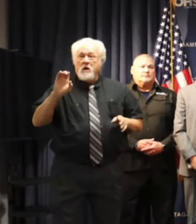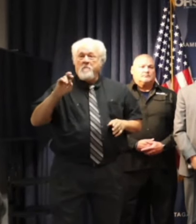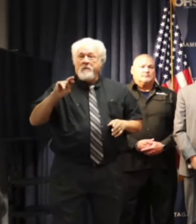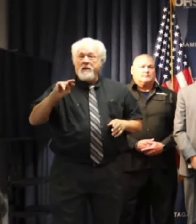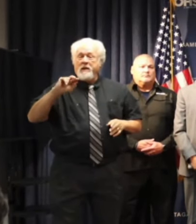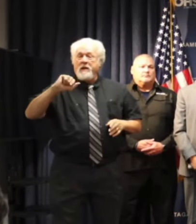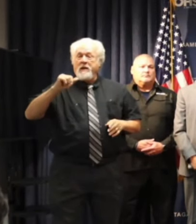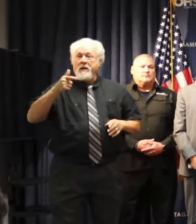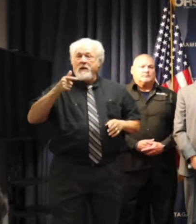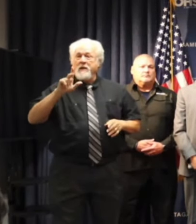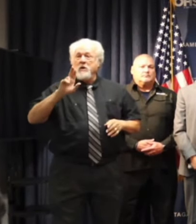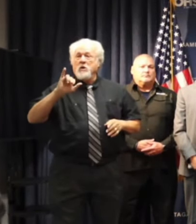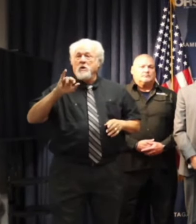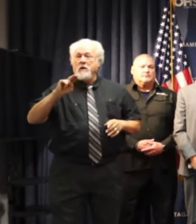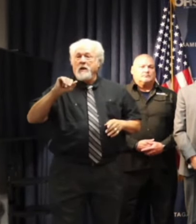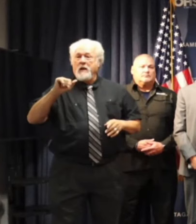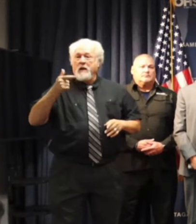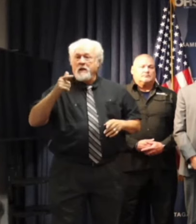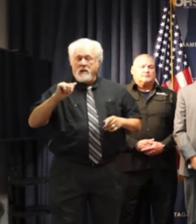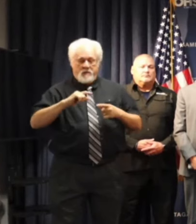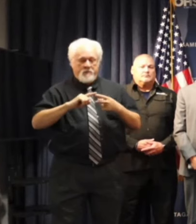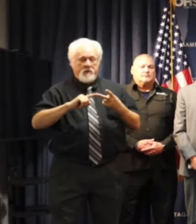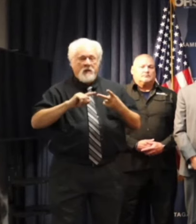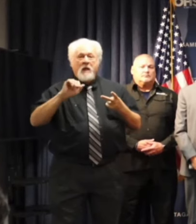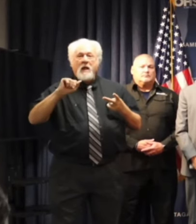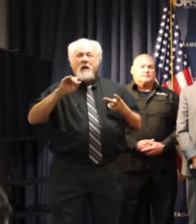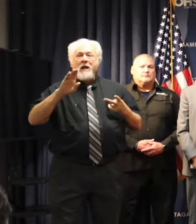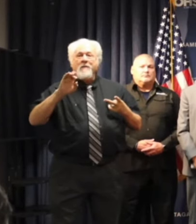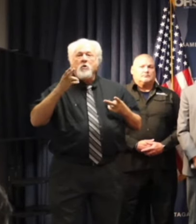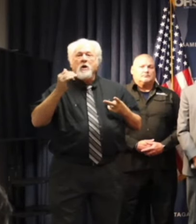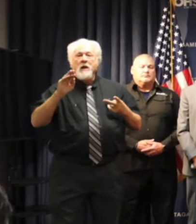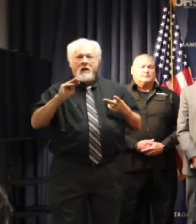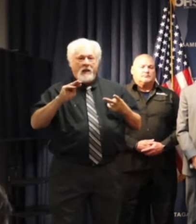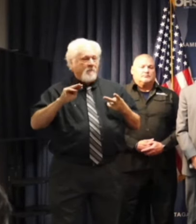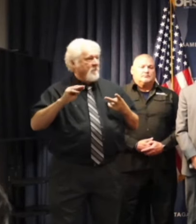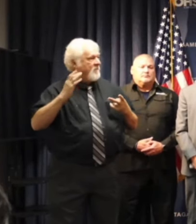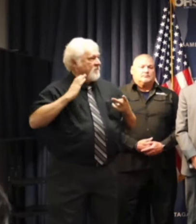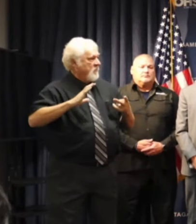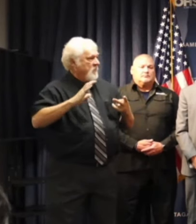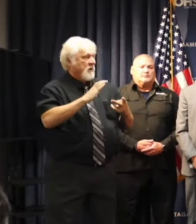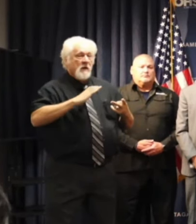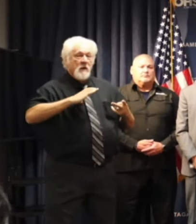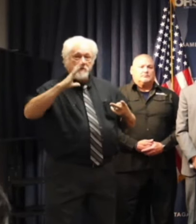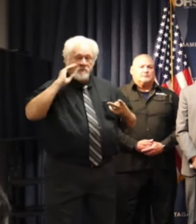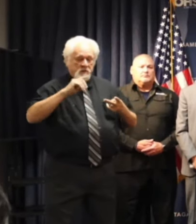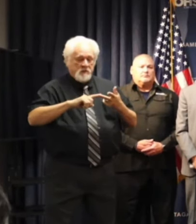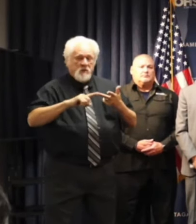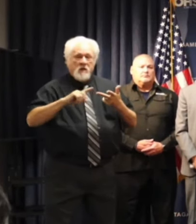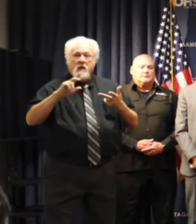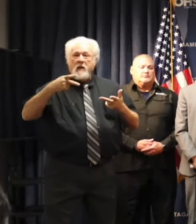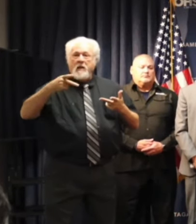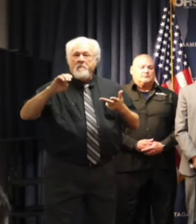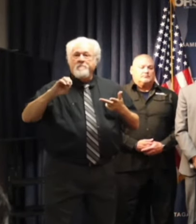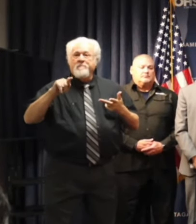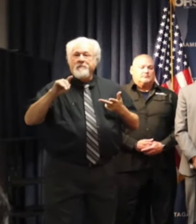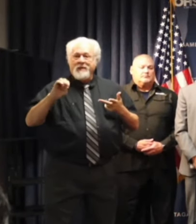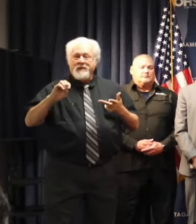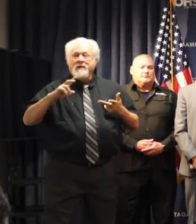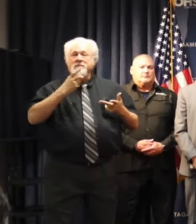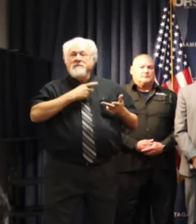aggressive and drug resistant form of the disease. Landry says they filed a restraining order against ice hoping to prevent them from releasing potentially